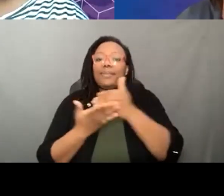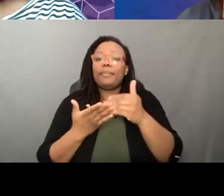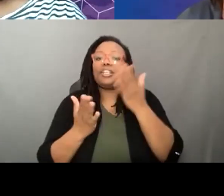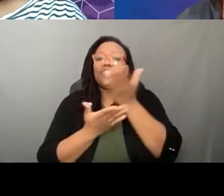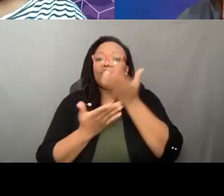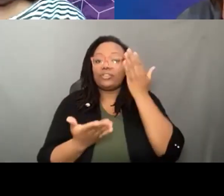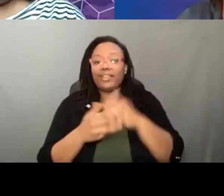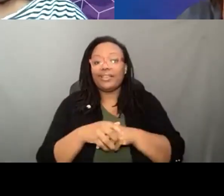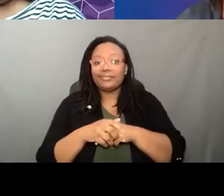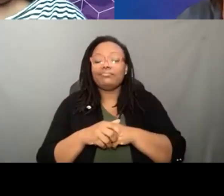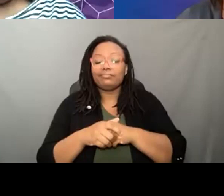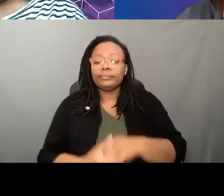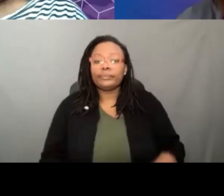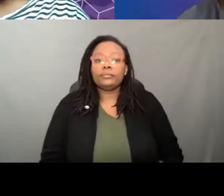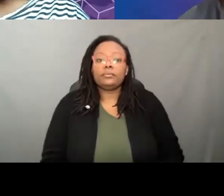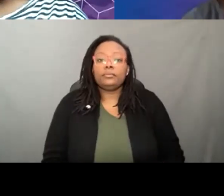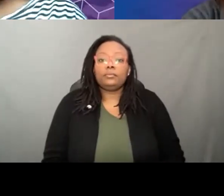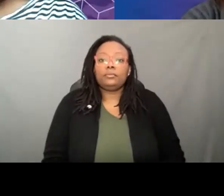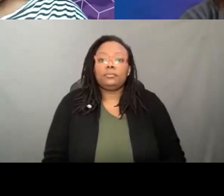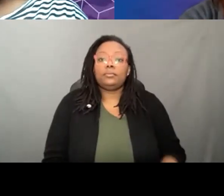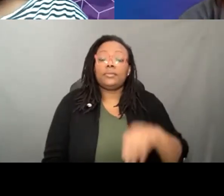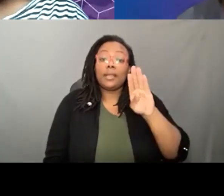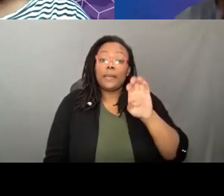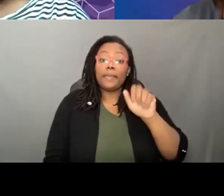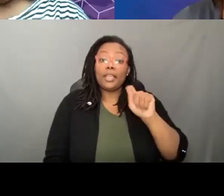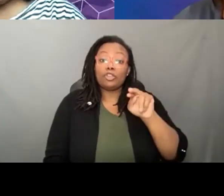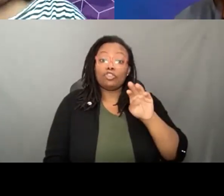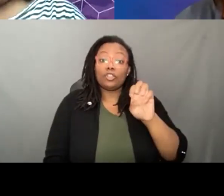Beatriz, did you want to add anything to that? Beatriz Azor: Yes.